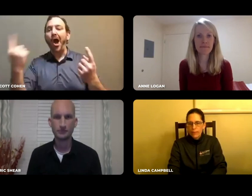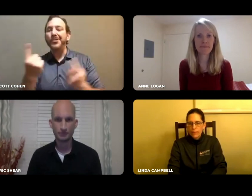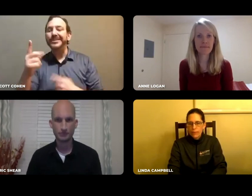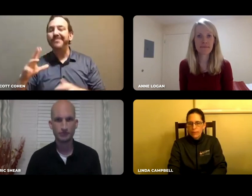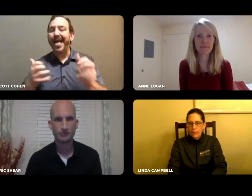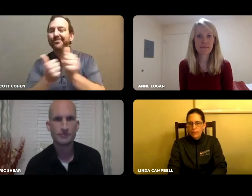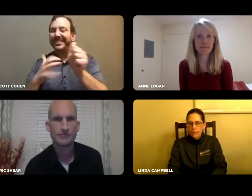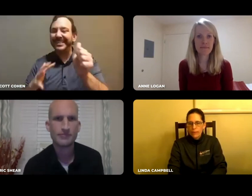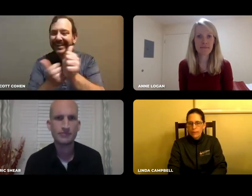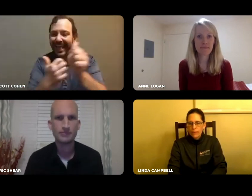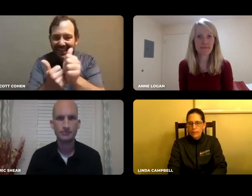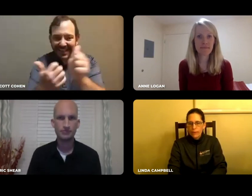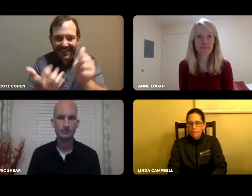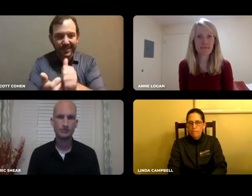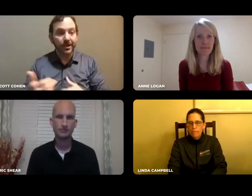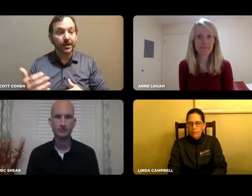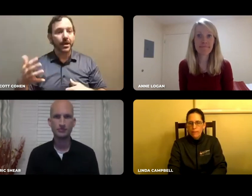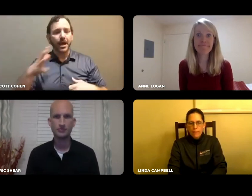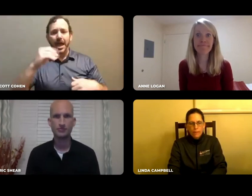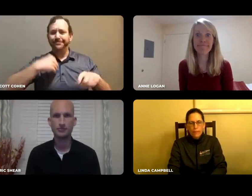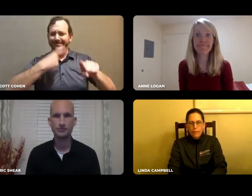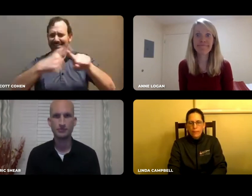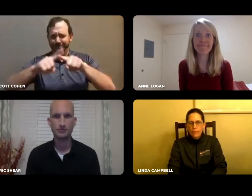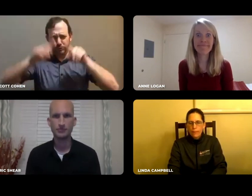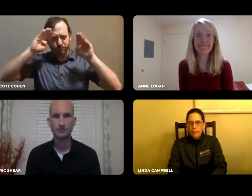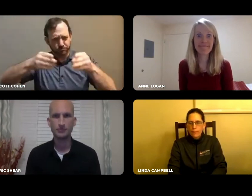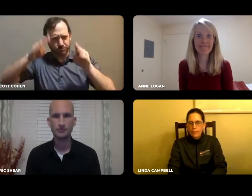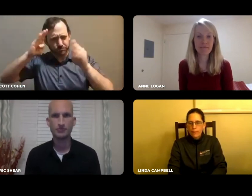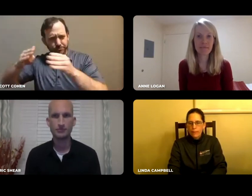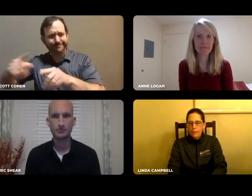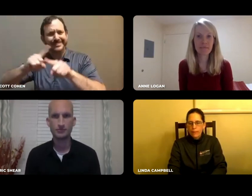It's constantly updated. There are different areas of focus.